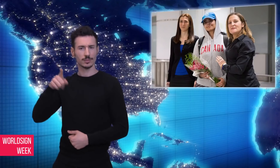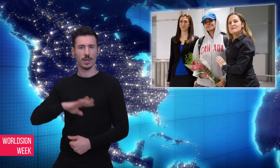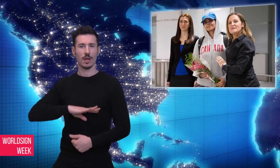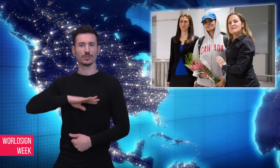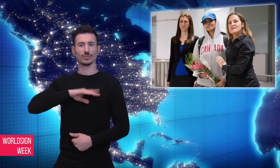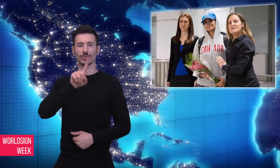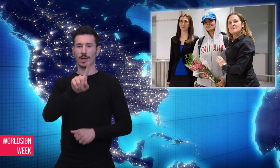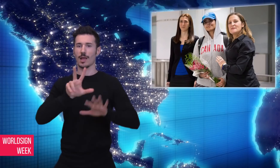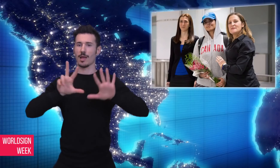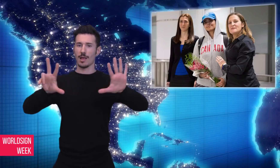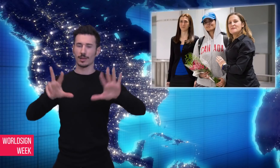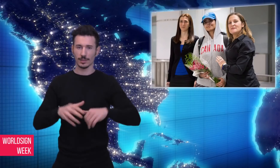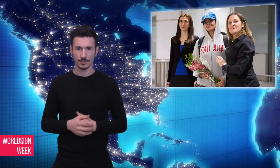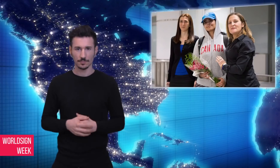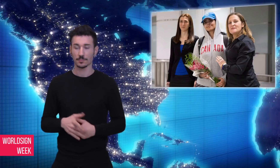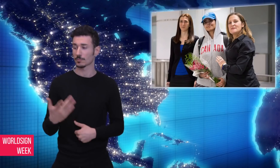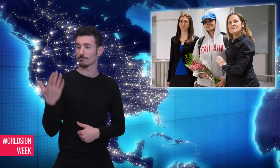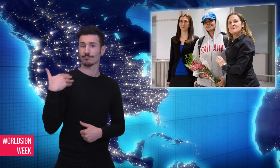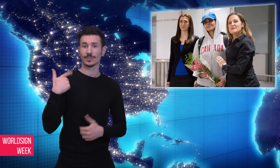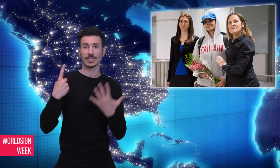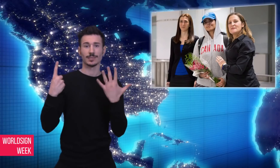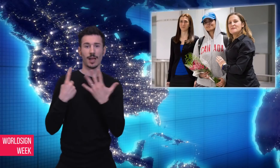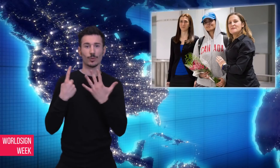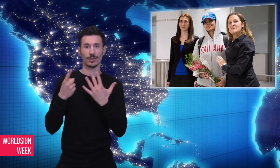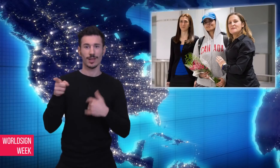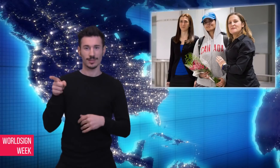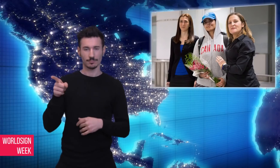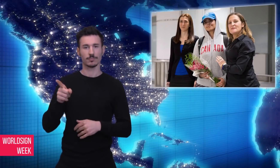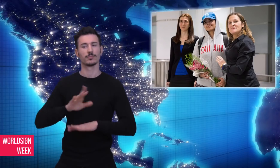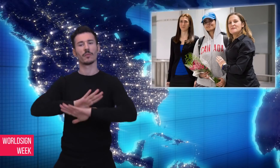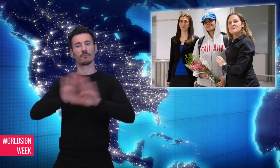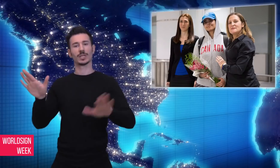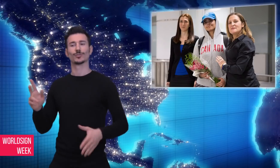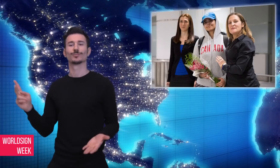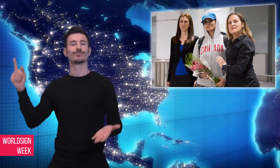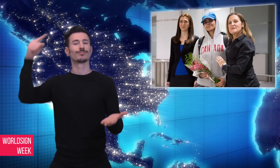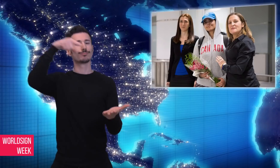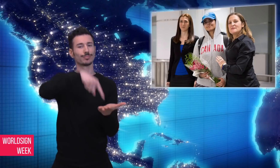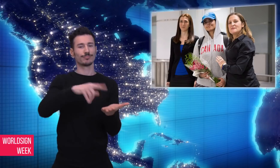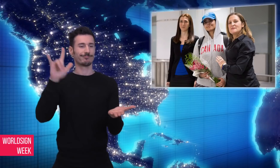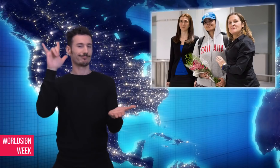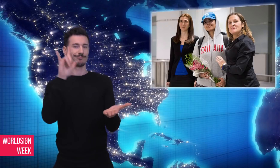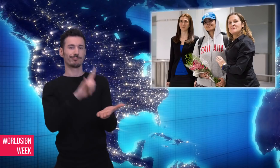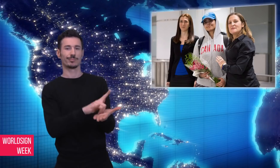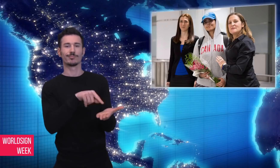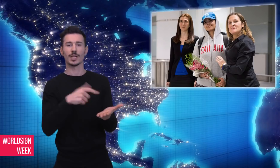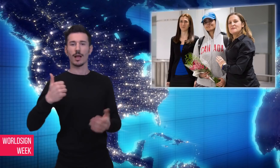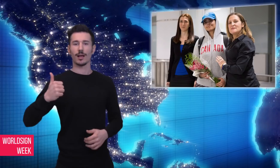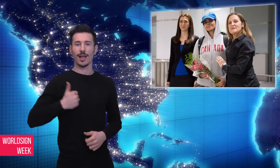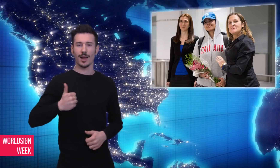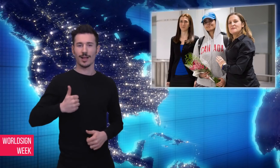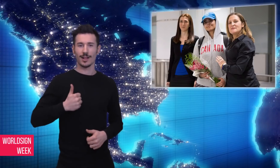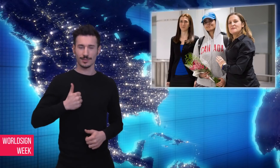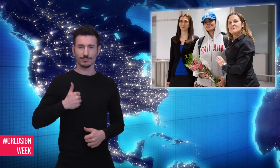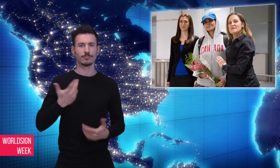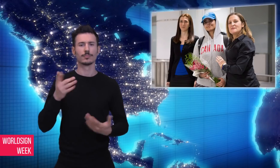Rahaf Mohammed Alqunun, arrived in Canada after fleeing her